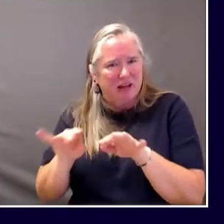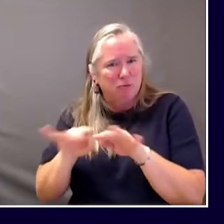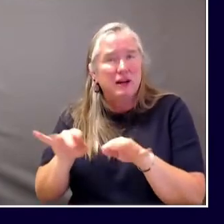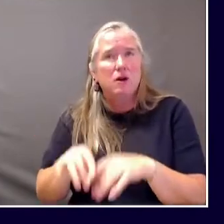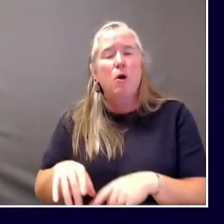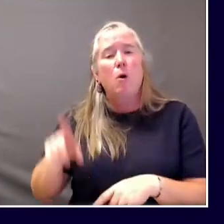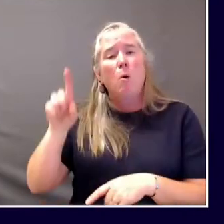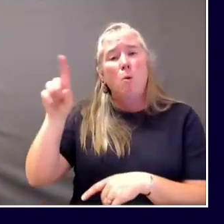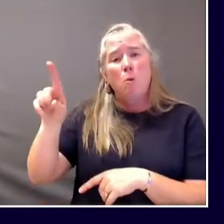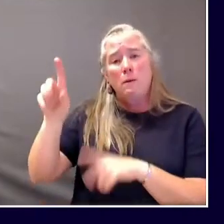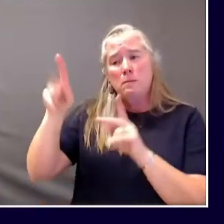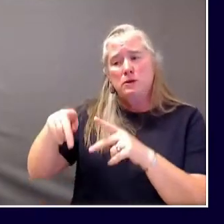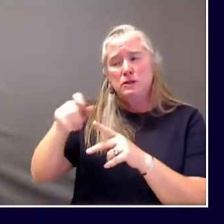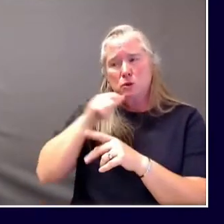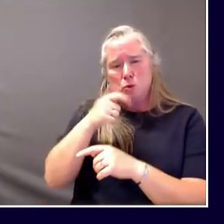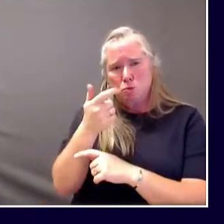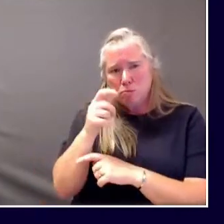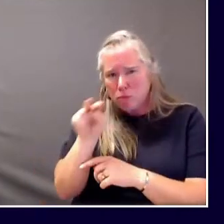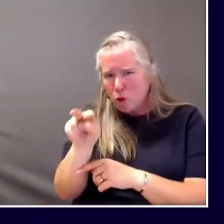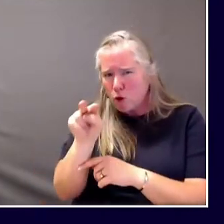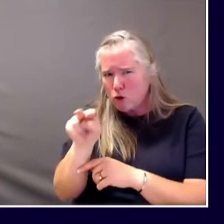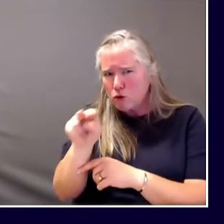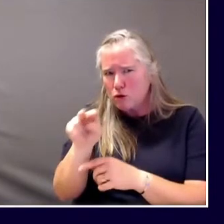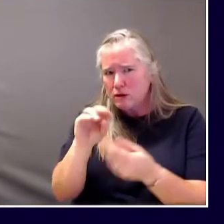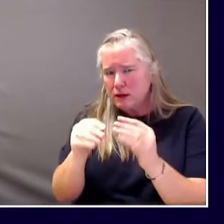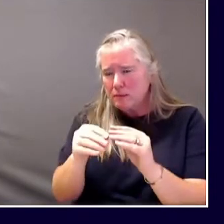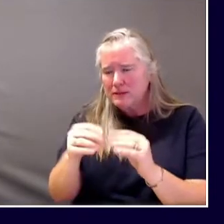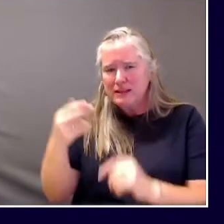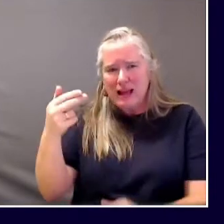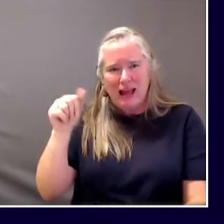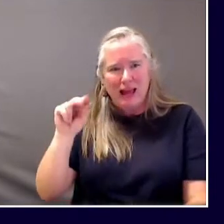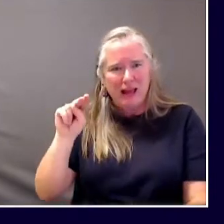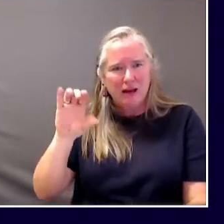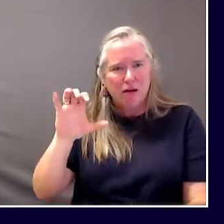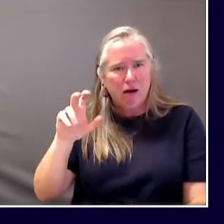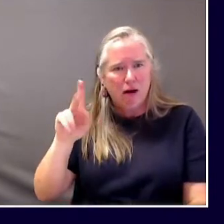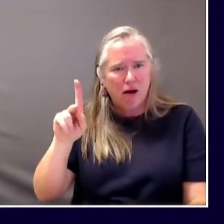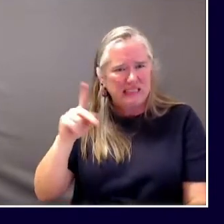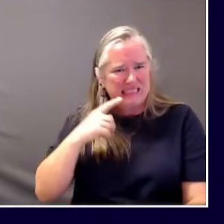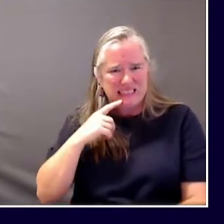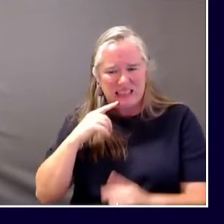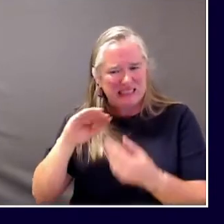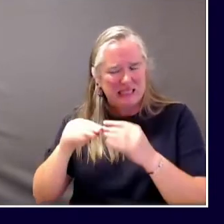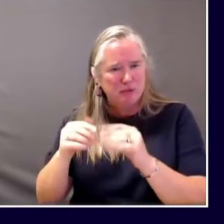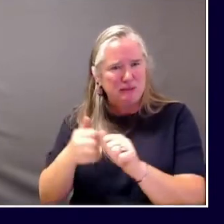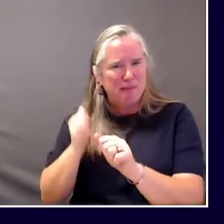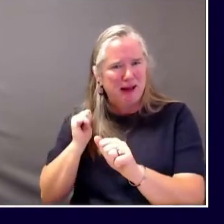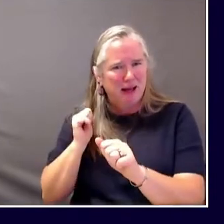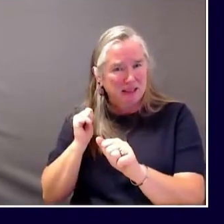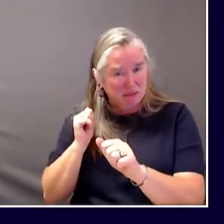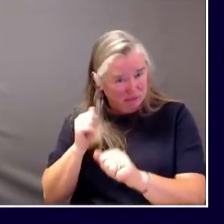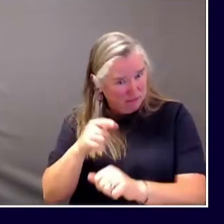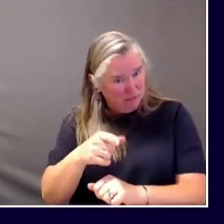Hancock county who said that